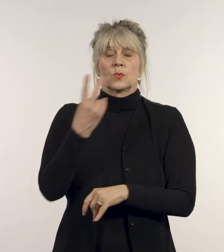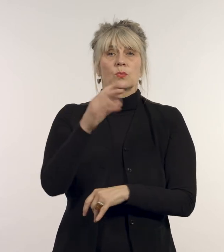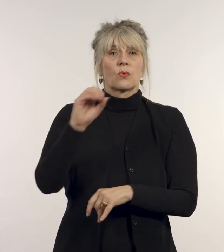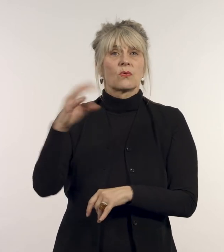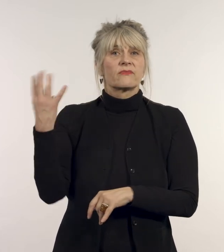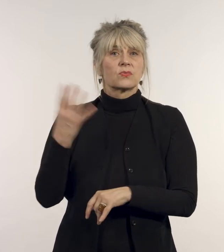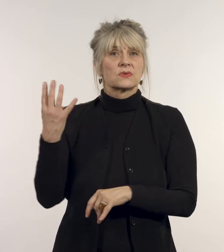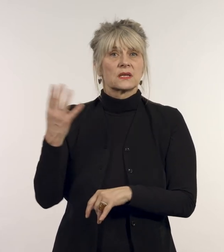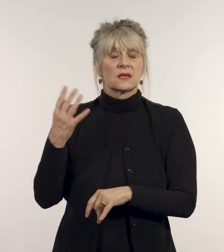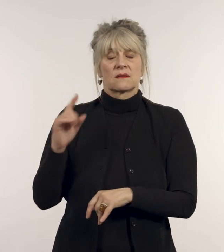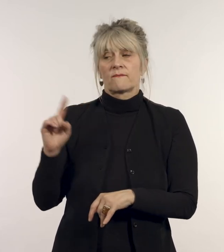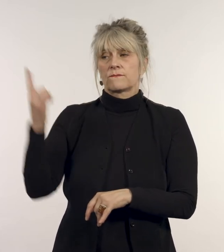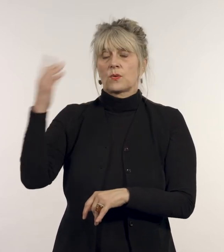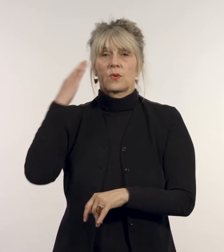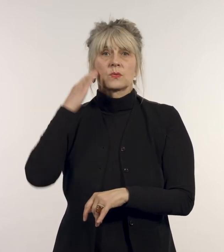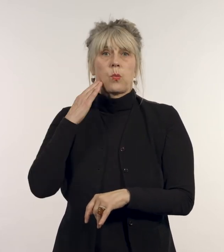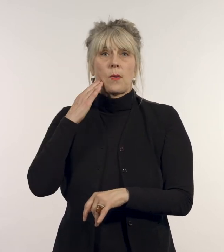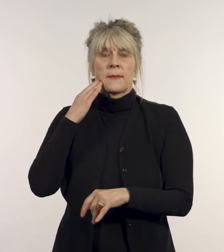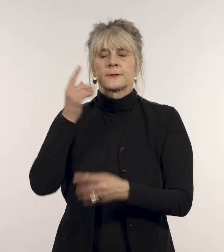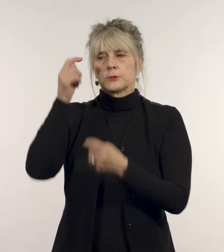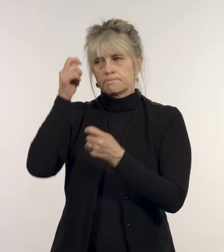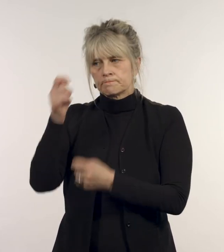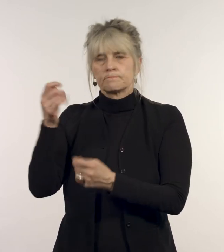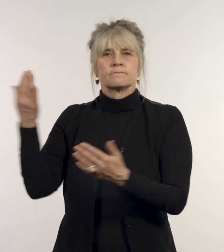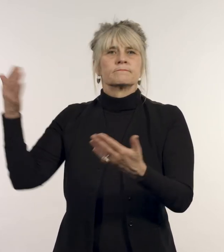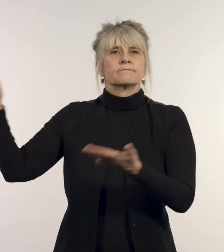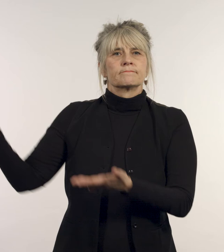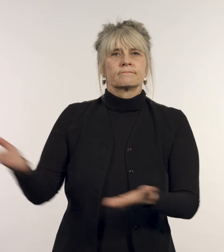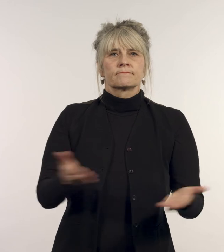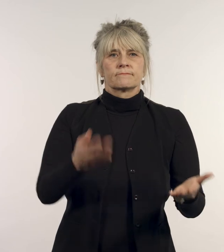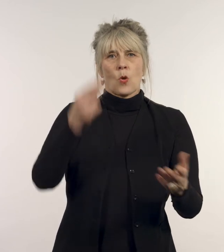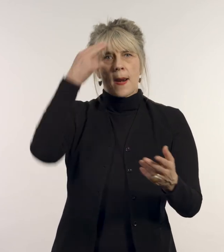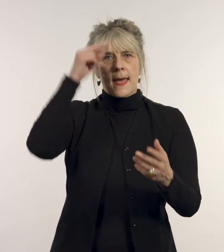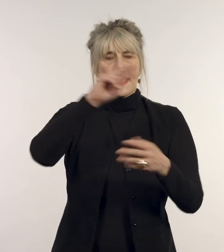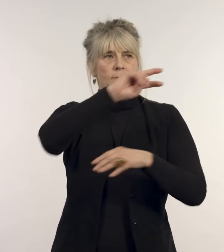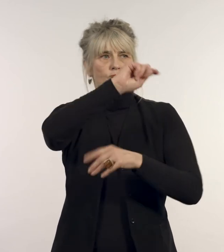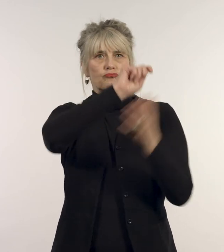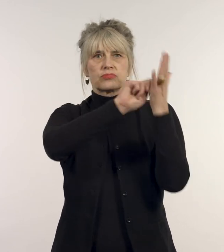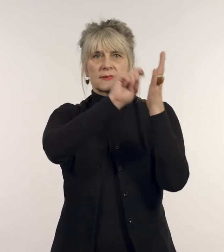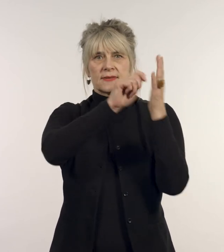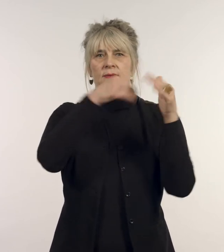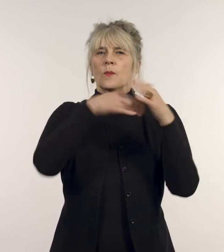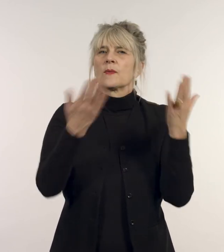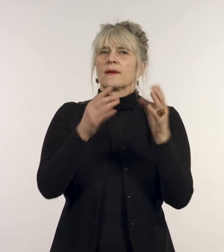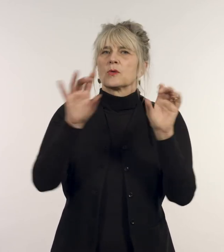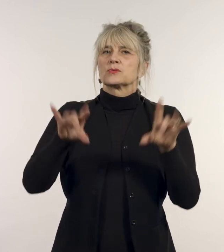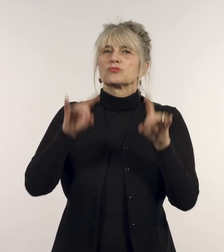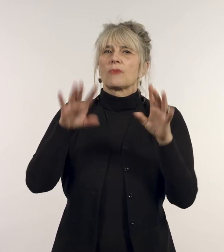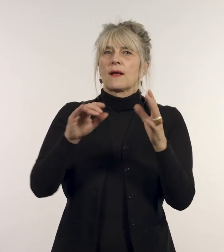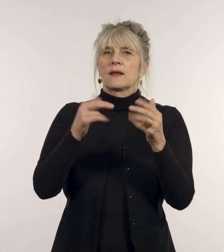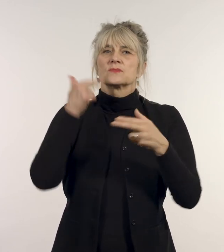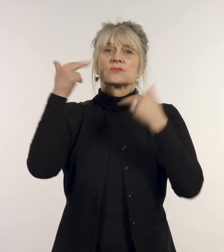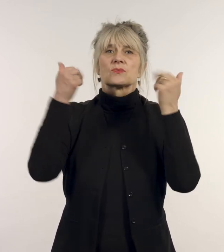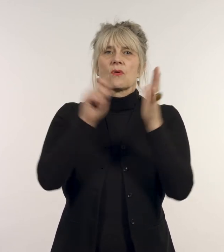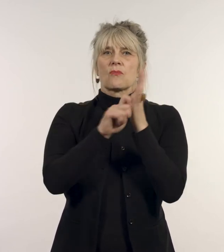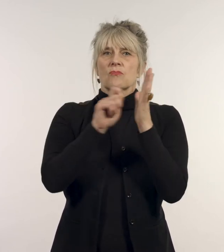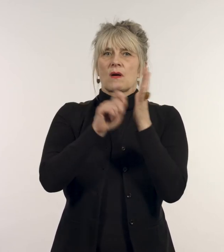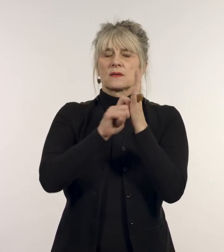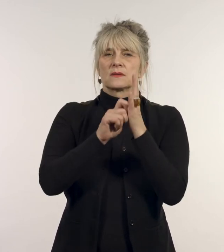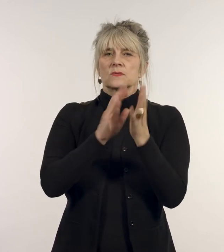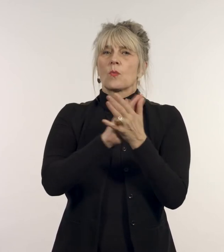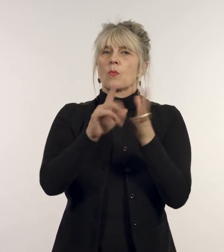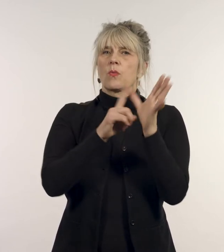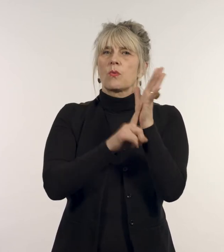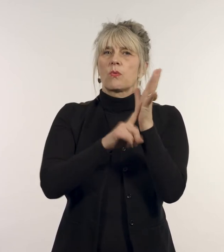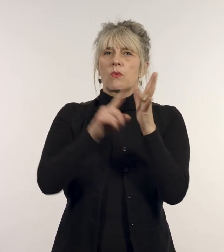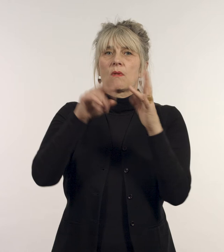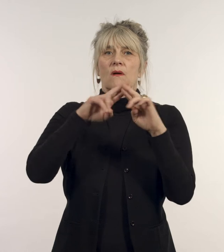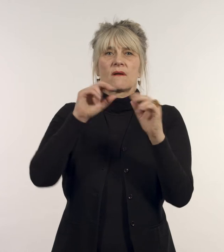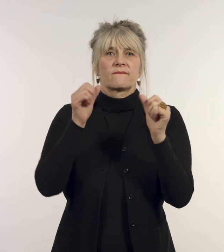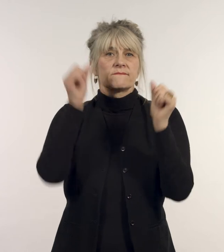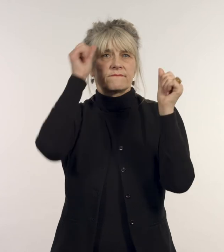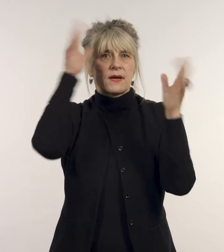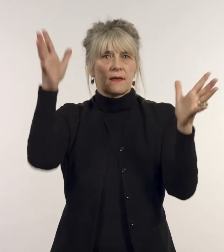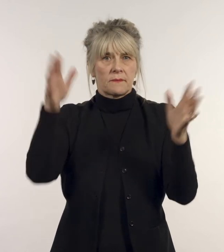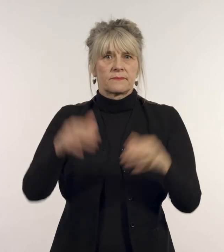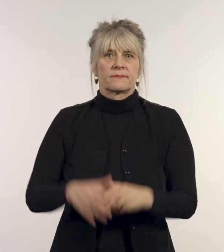In 2014 she was the first woman inducted into the Australian Songwriters Hall of Fame.